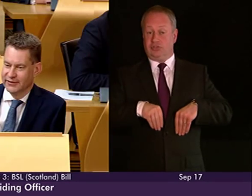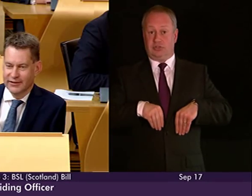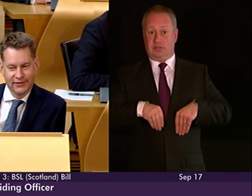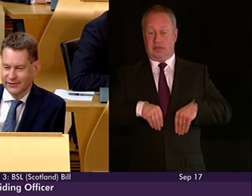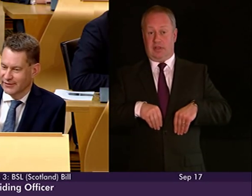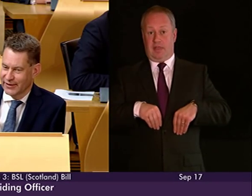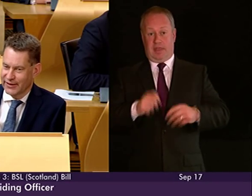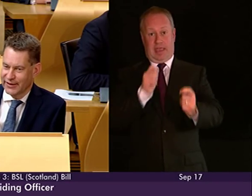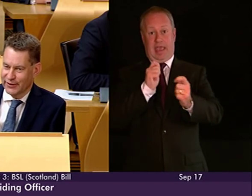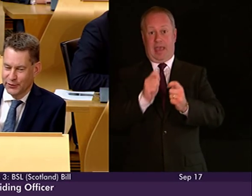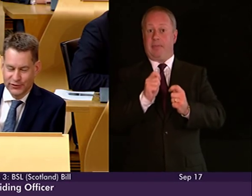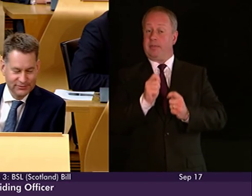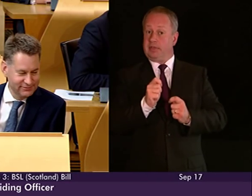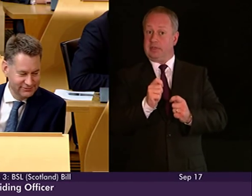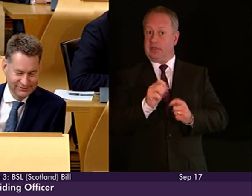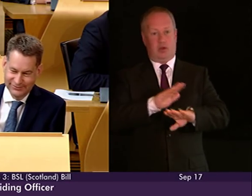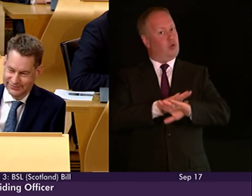Amendment disagreed to.